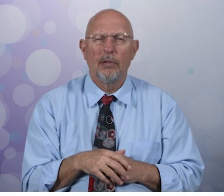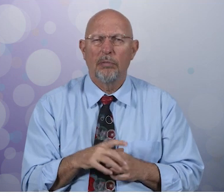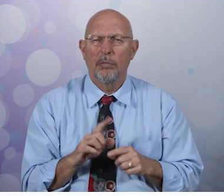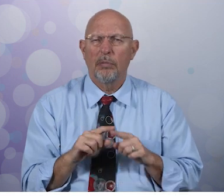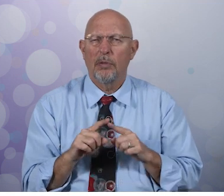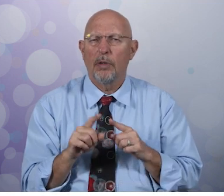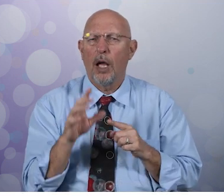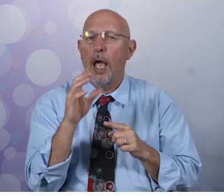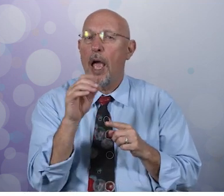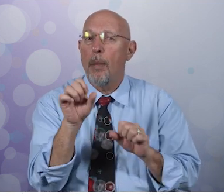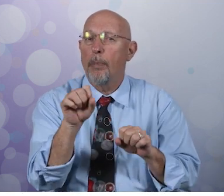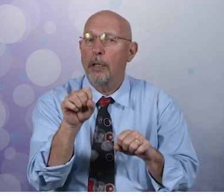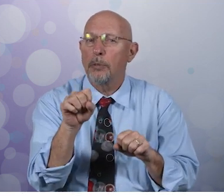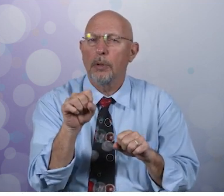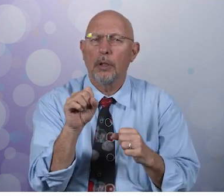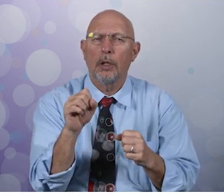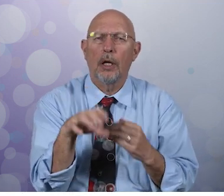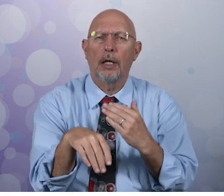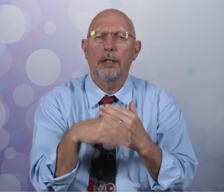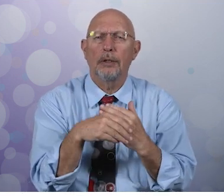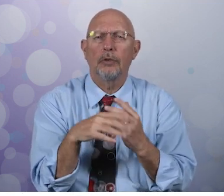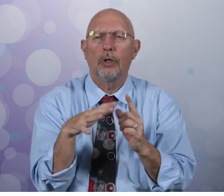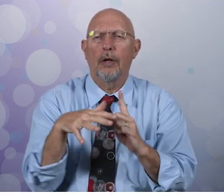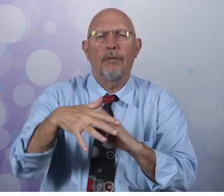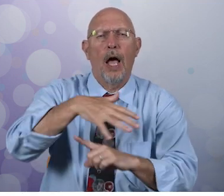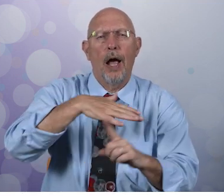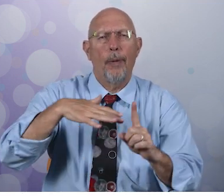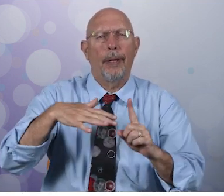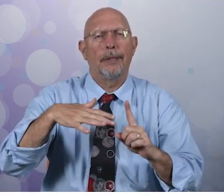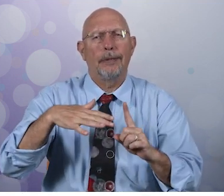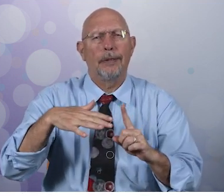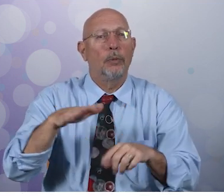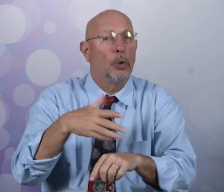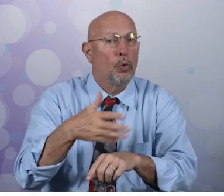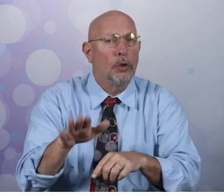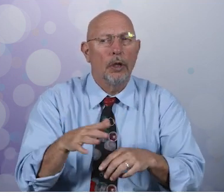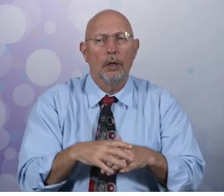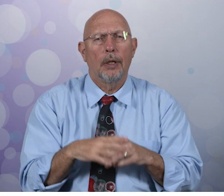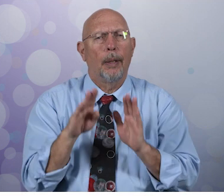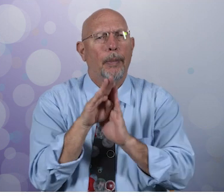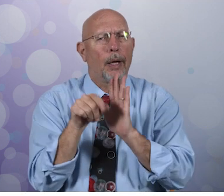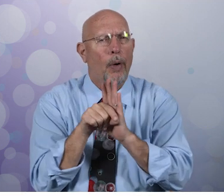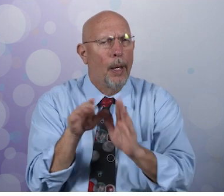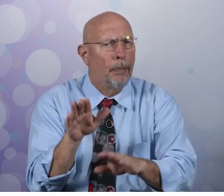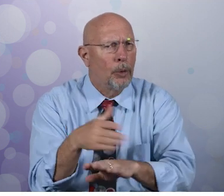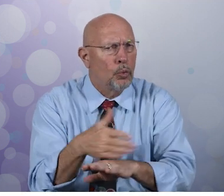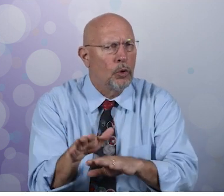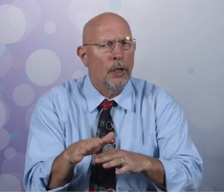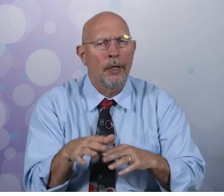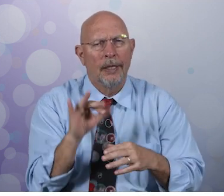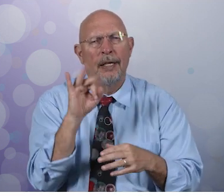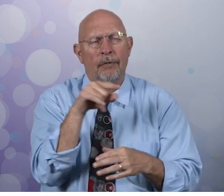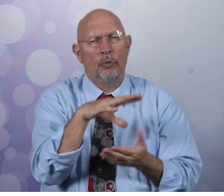and possibly additional environmental music, background music if a student would need that.